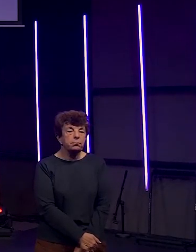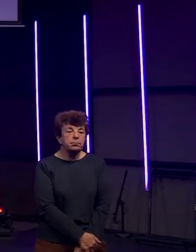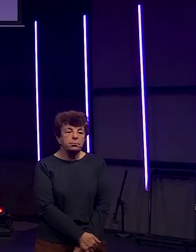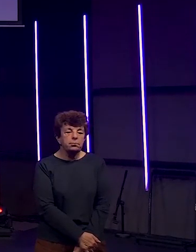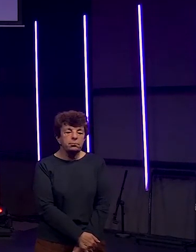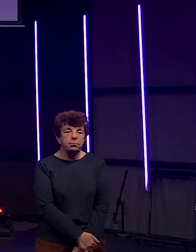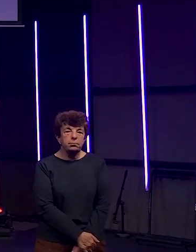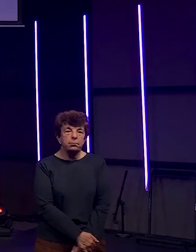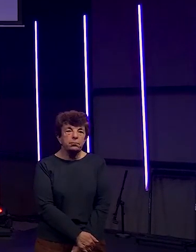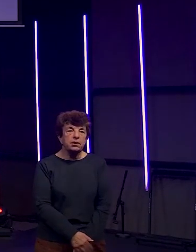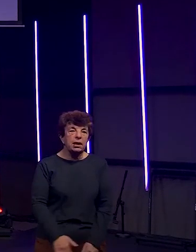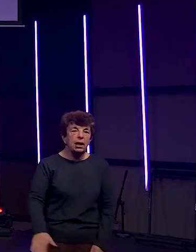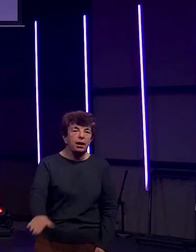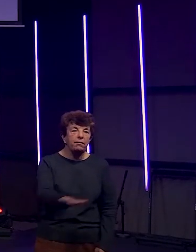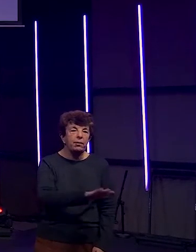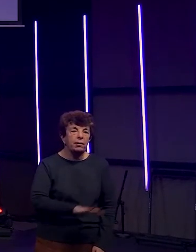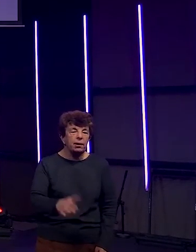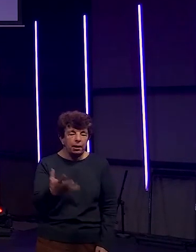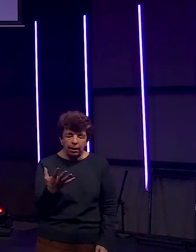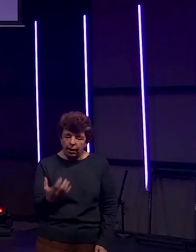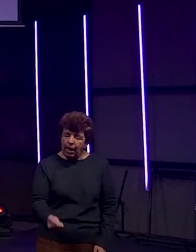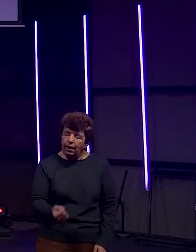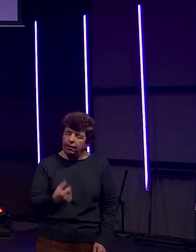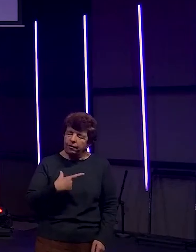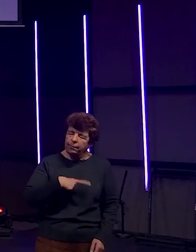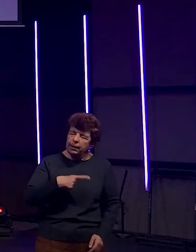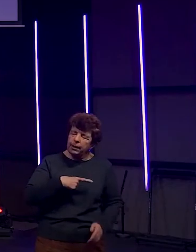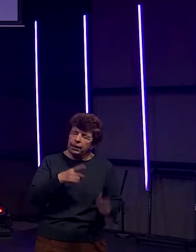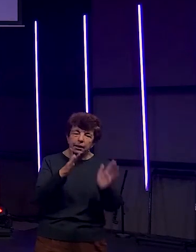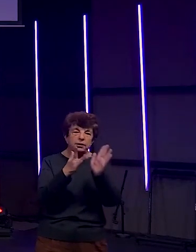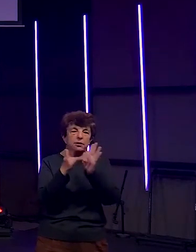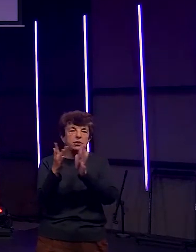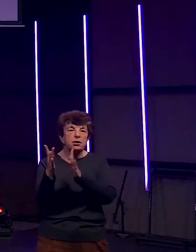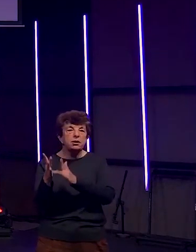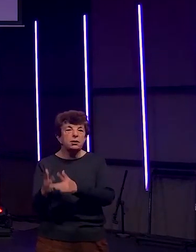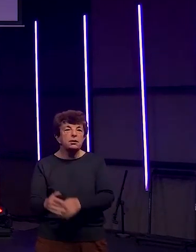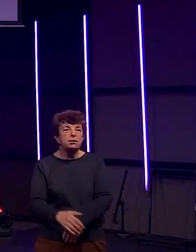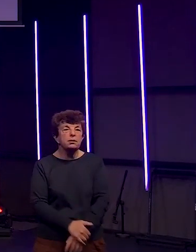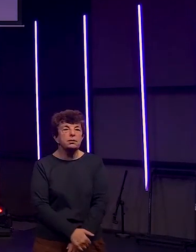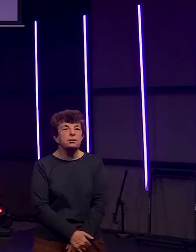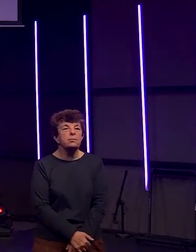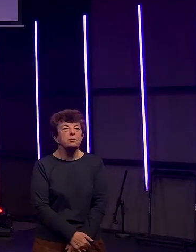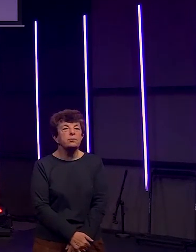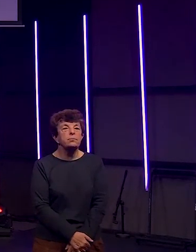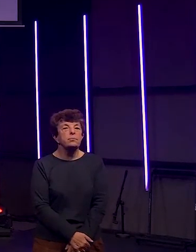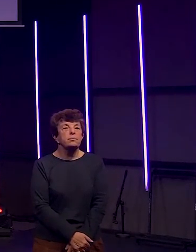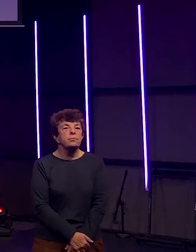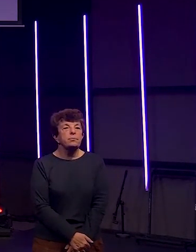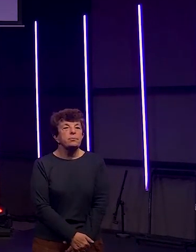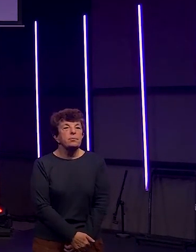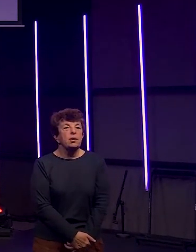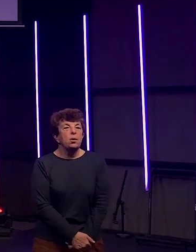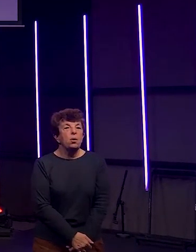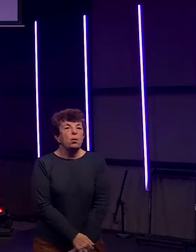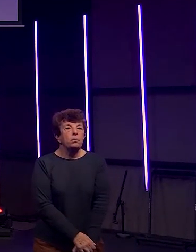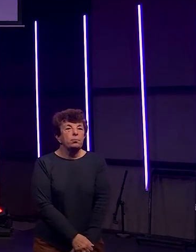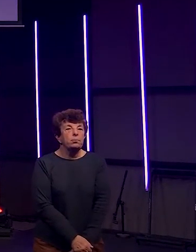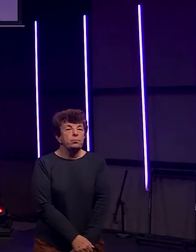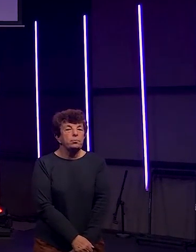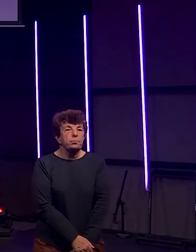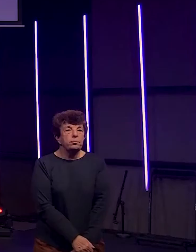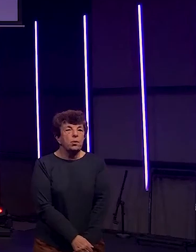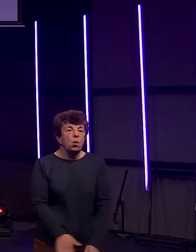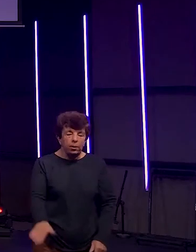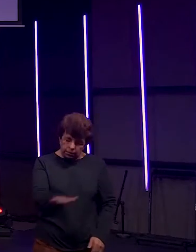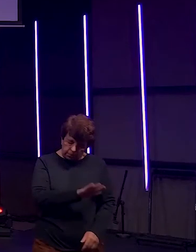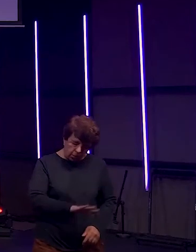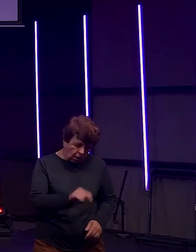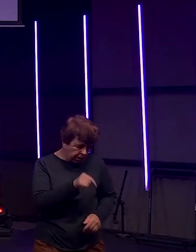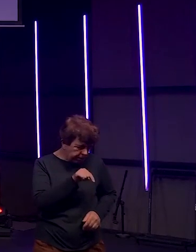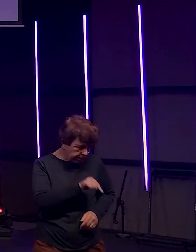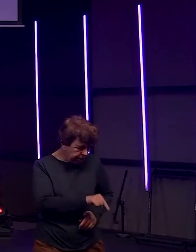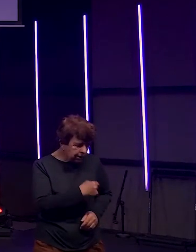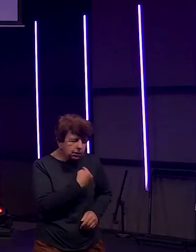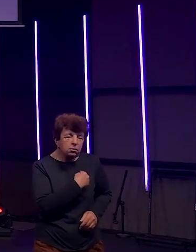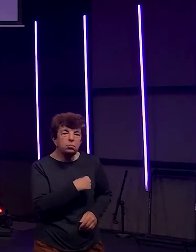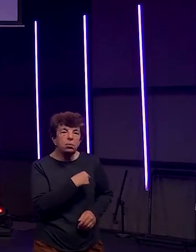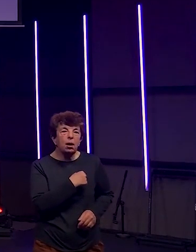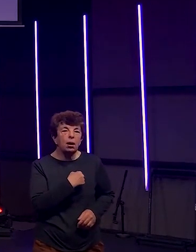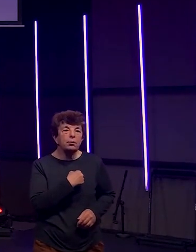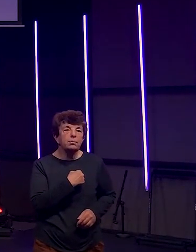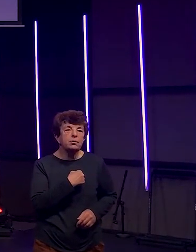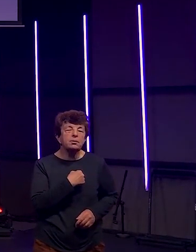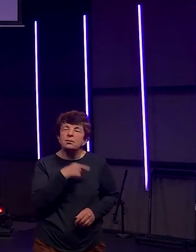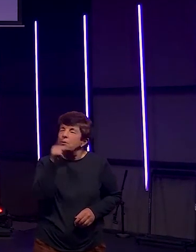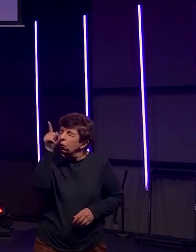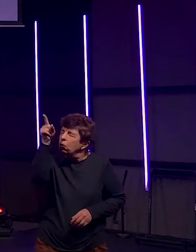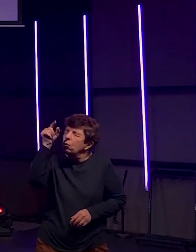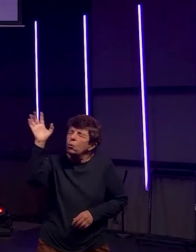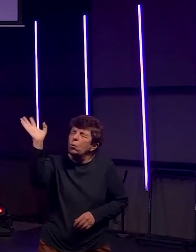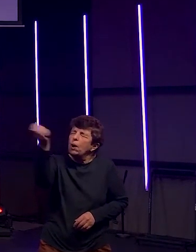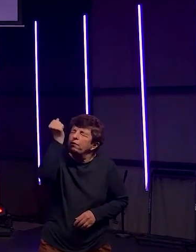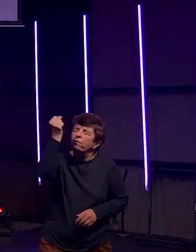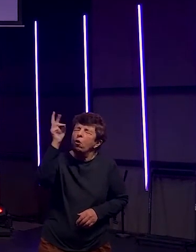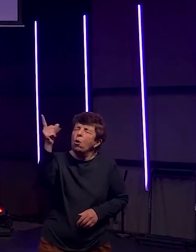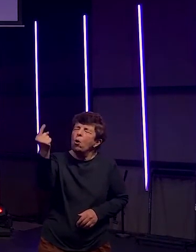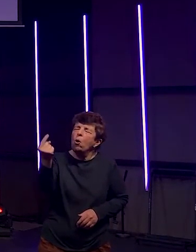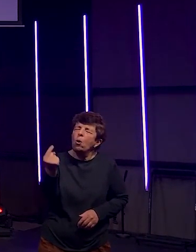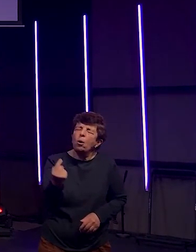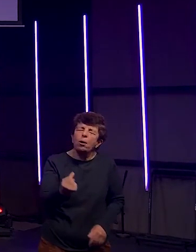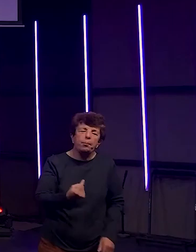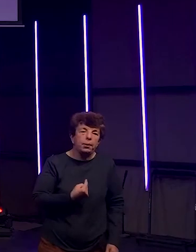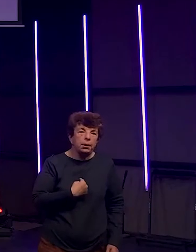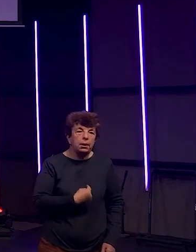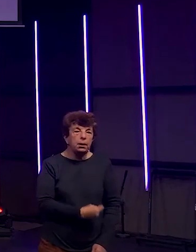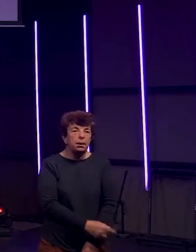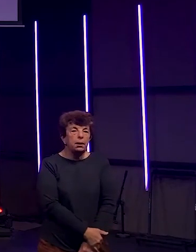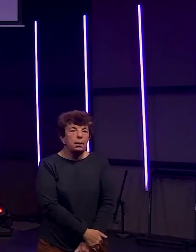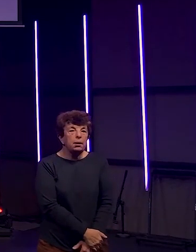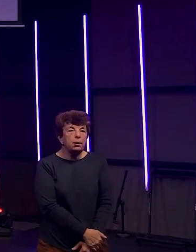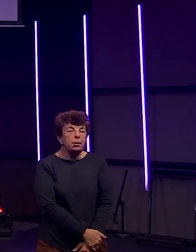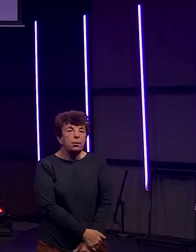All I have because of Jesus All this promise won for me